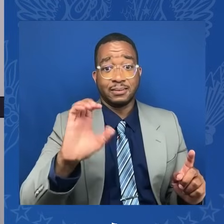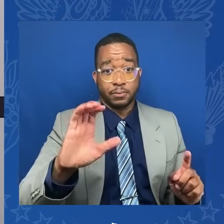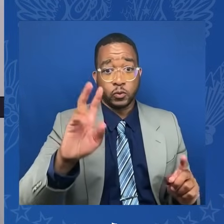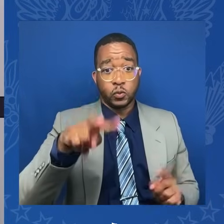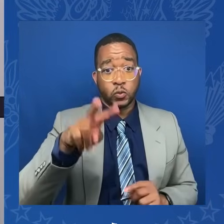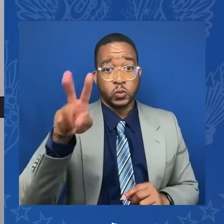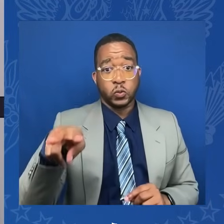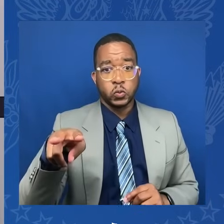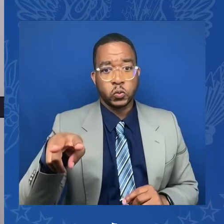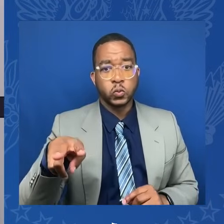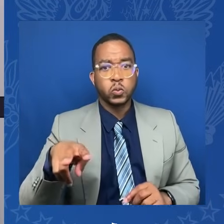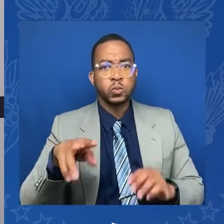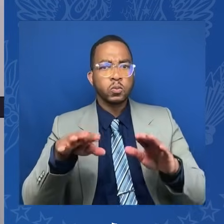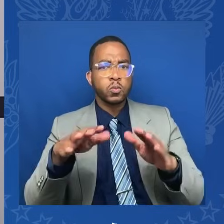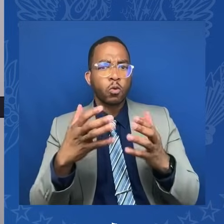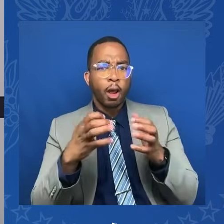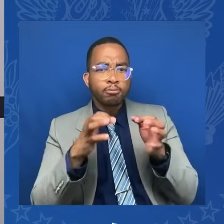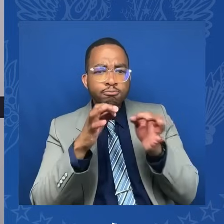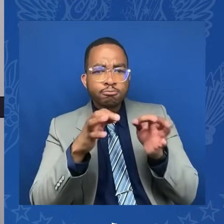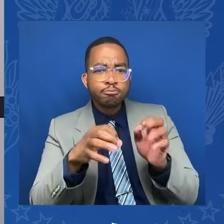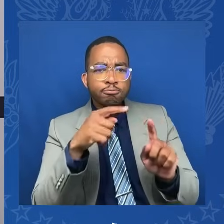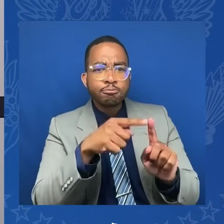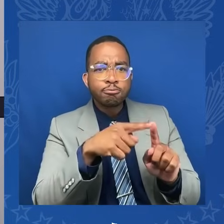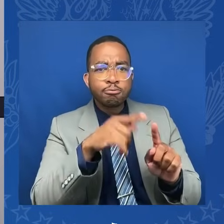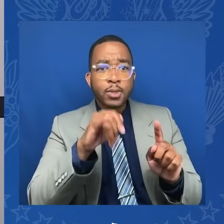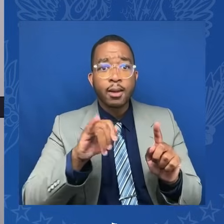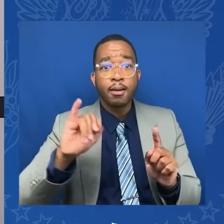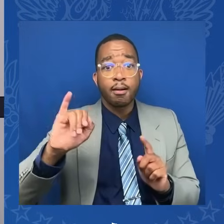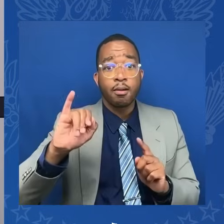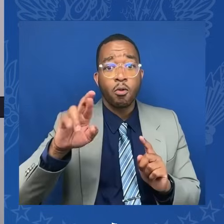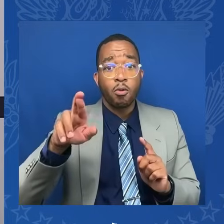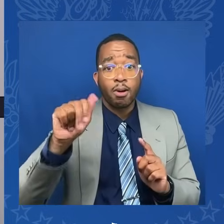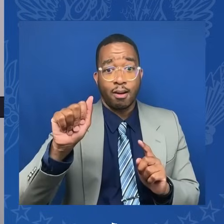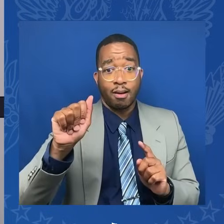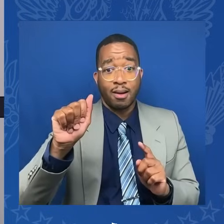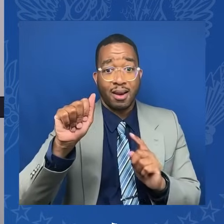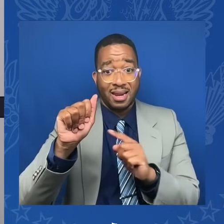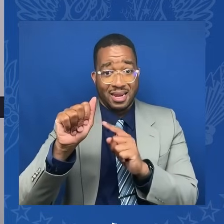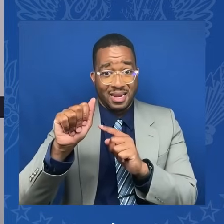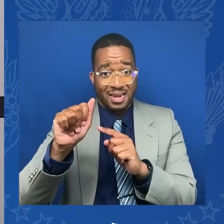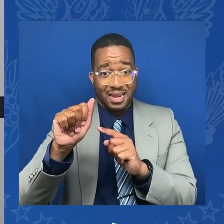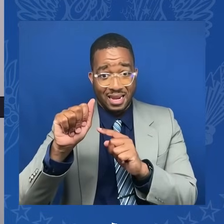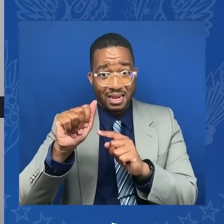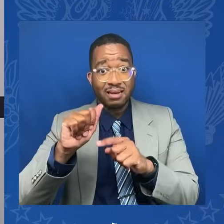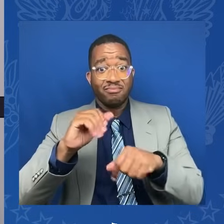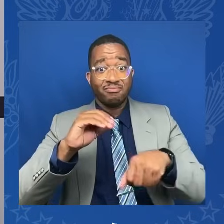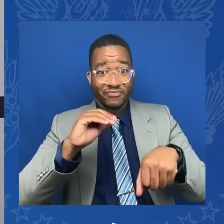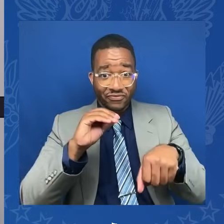on the European economy. We discussed this again. That piece of legislation is useful